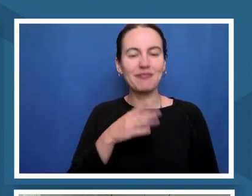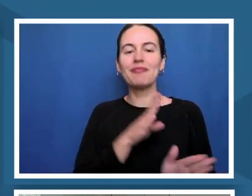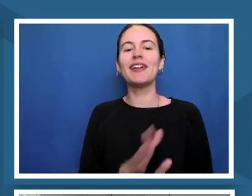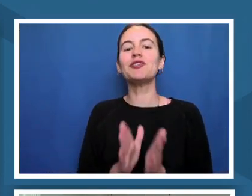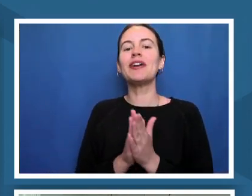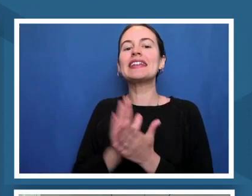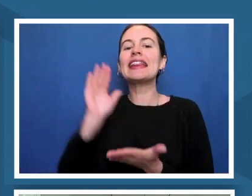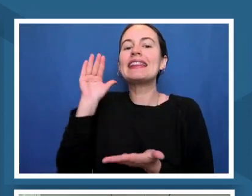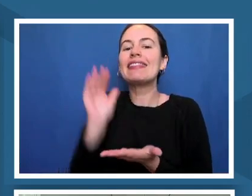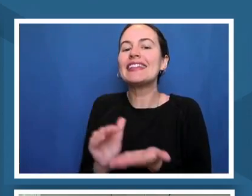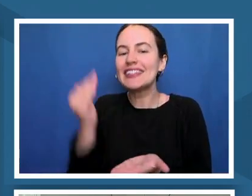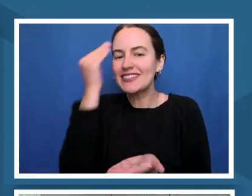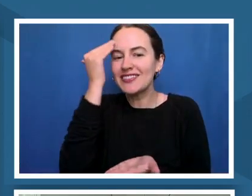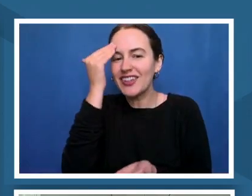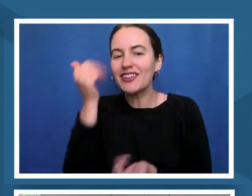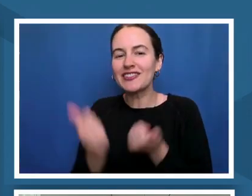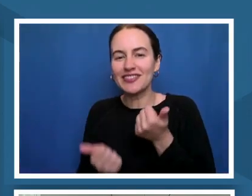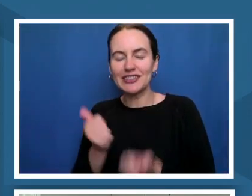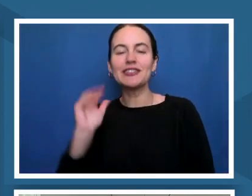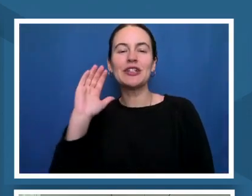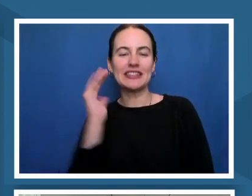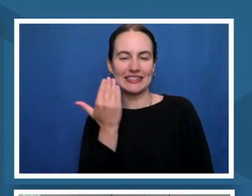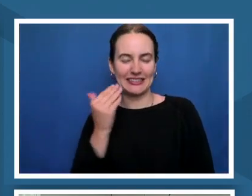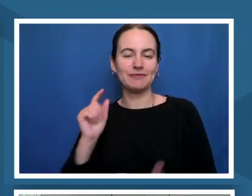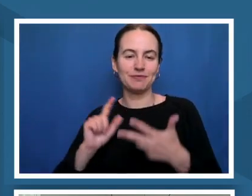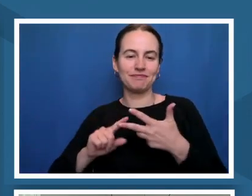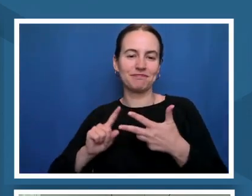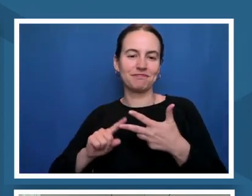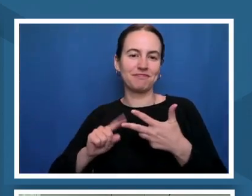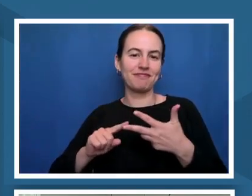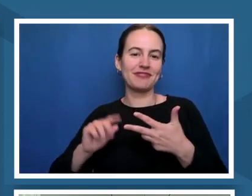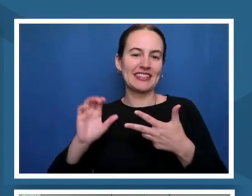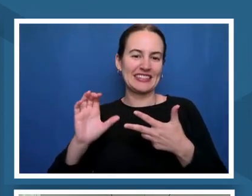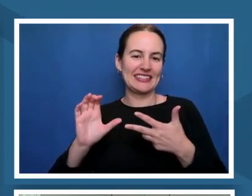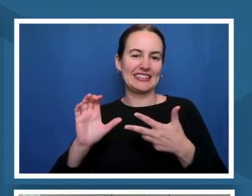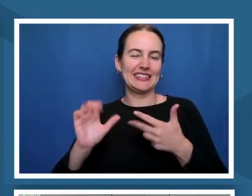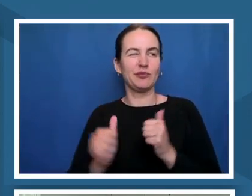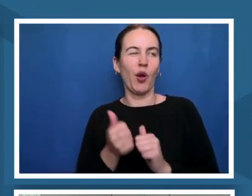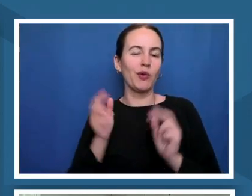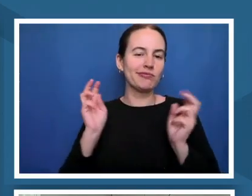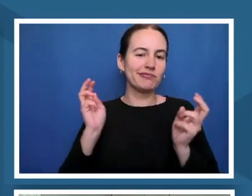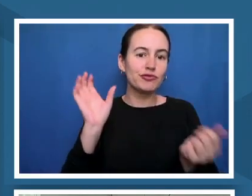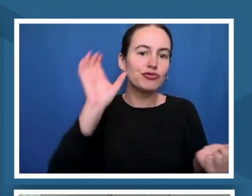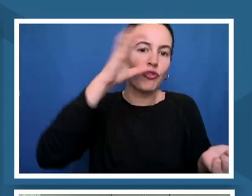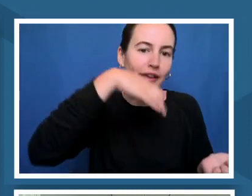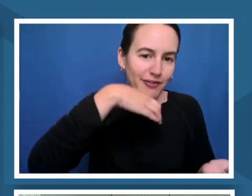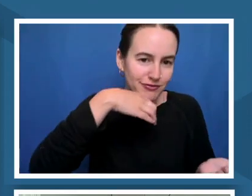and the least familiar in this case the